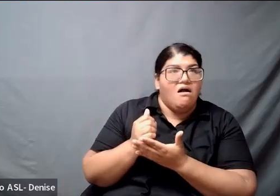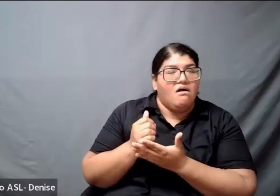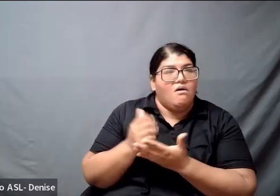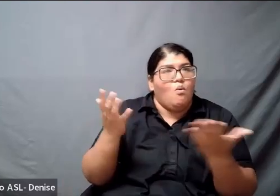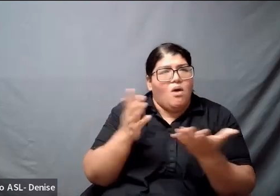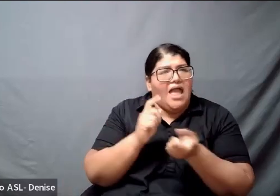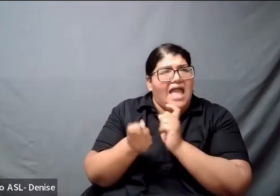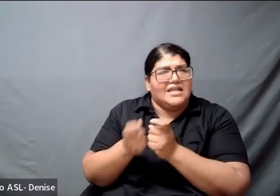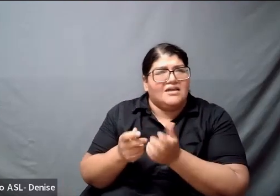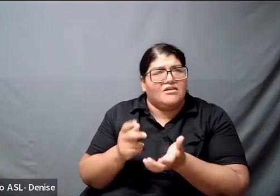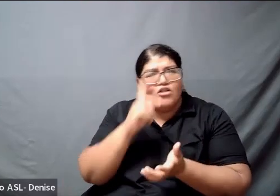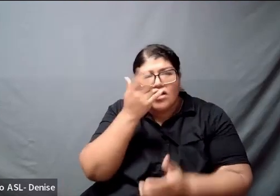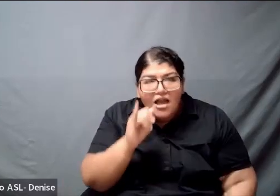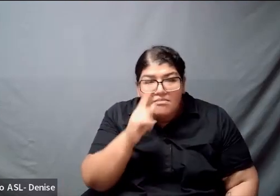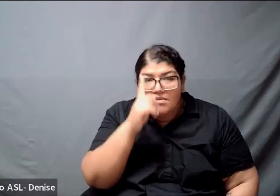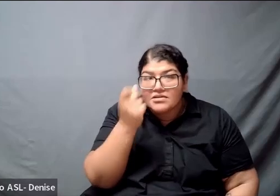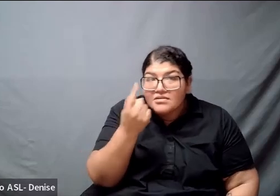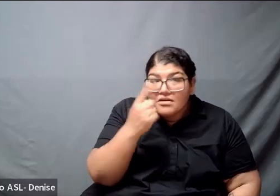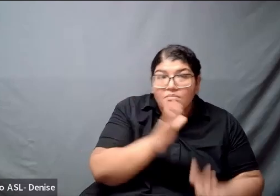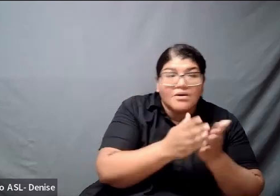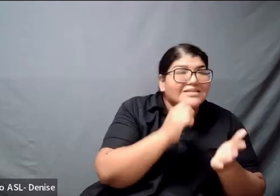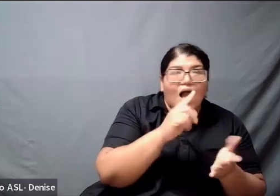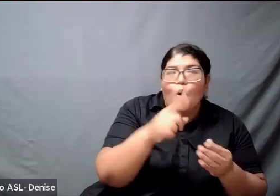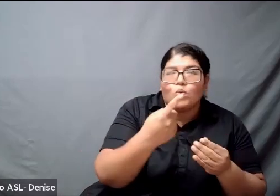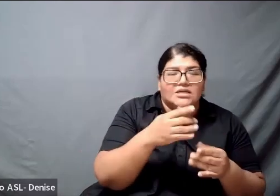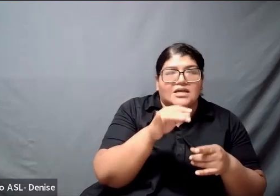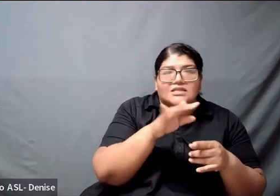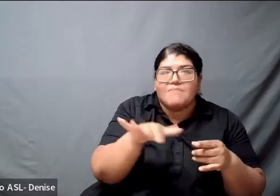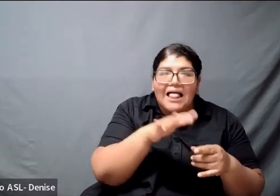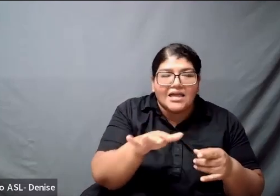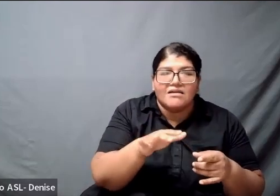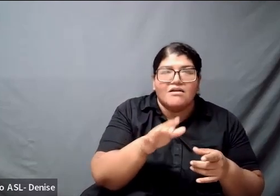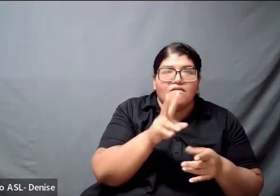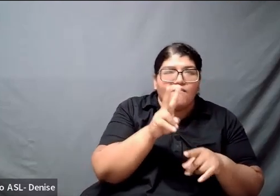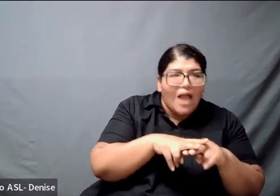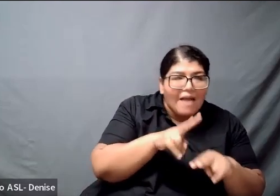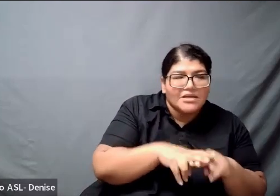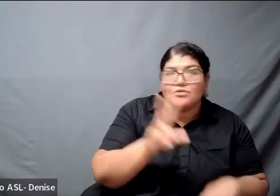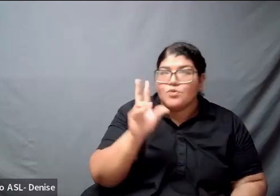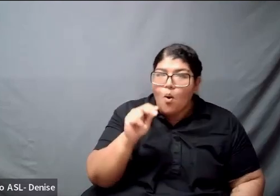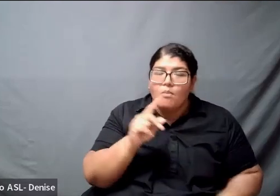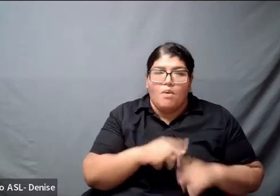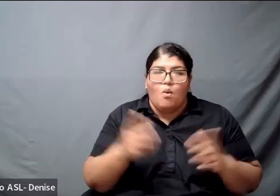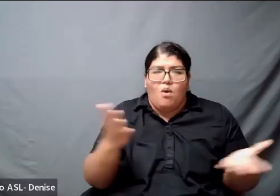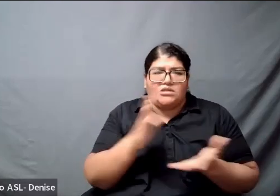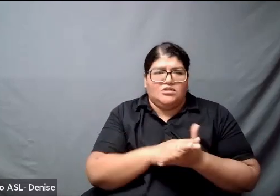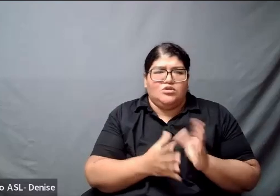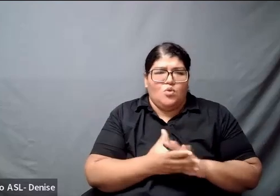means, because editing is not spelling and vocabulary. Editing is what's the story? What's included, what isn't included?